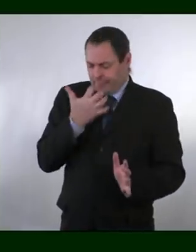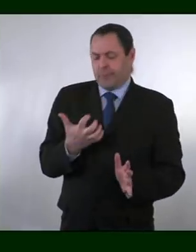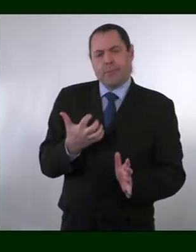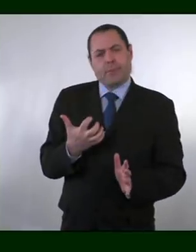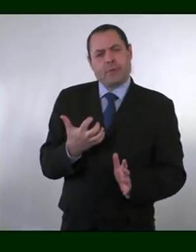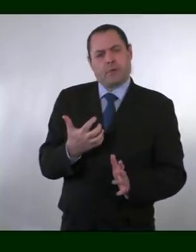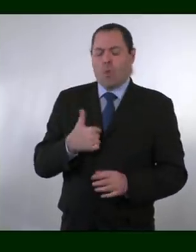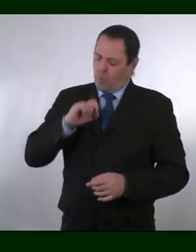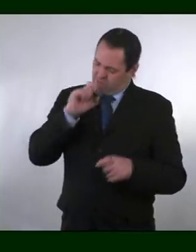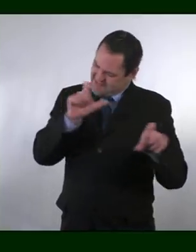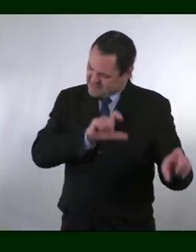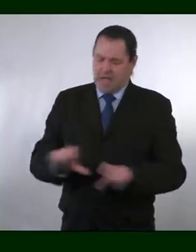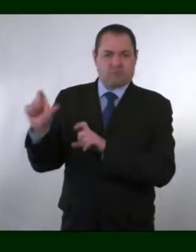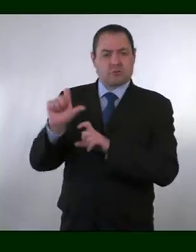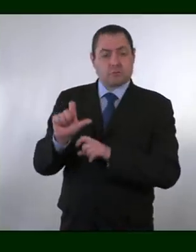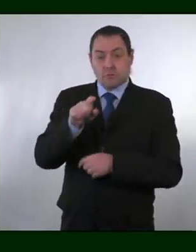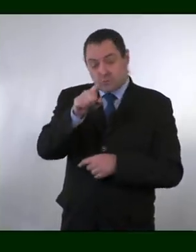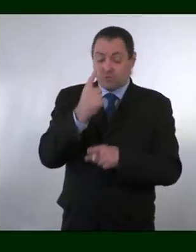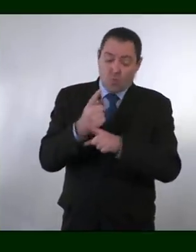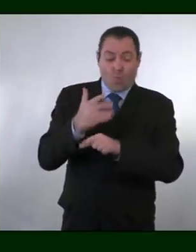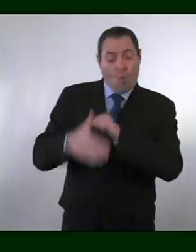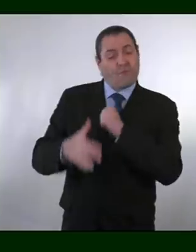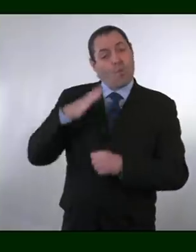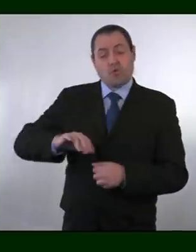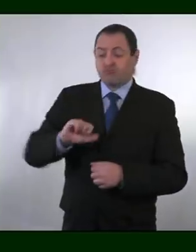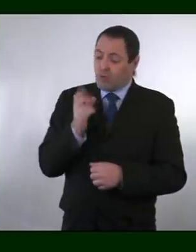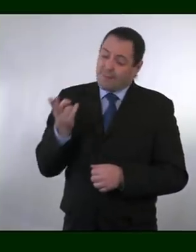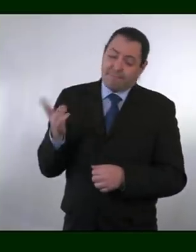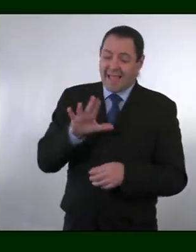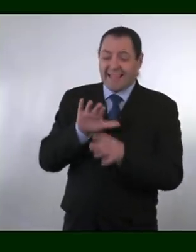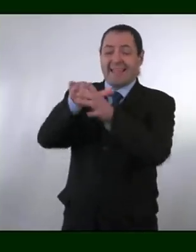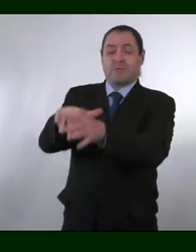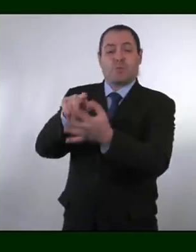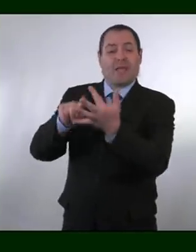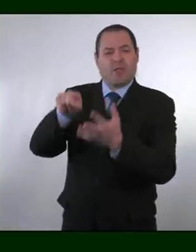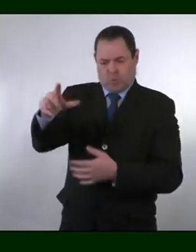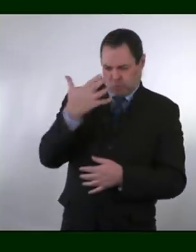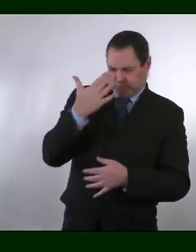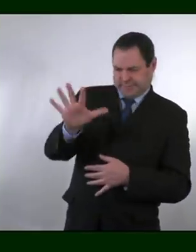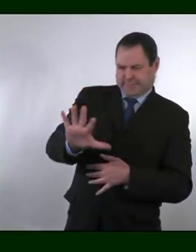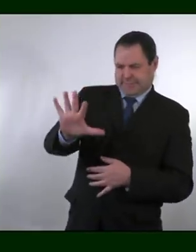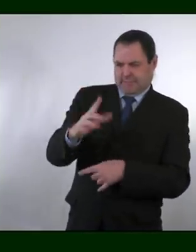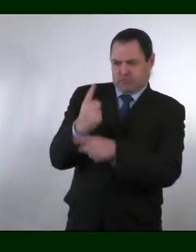take Scotland back into the European Union. That seemed to be what he was saying just now. What